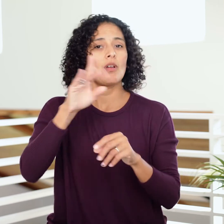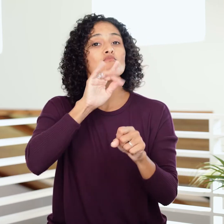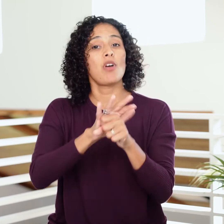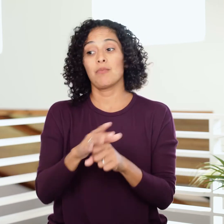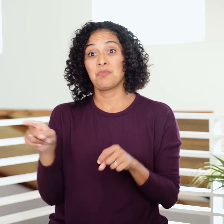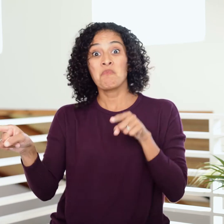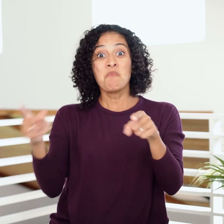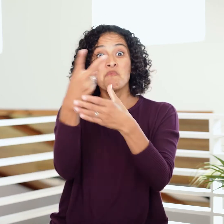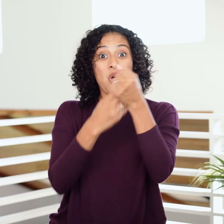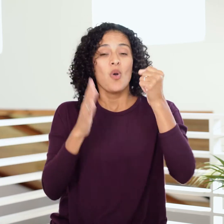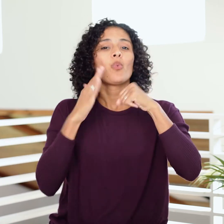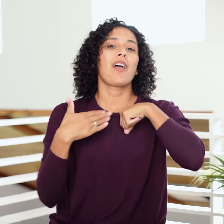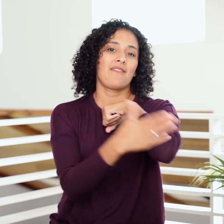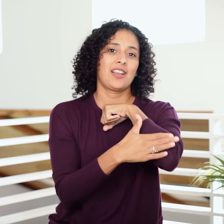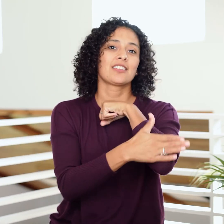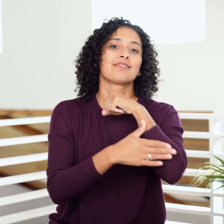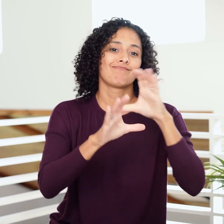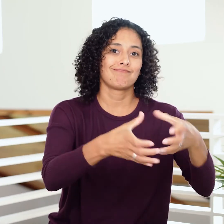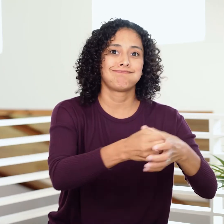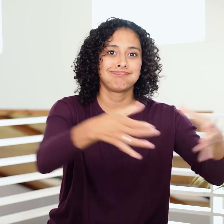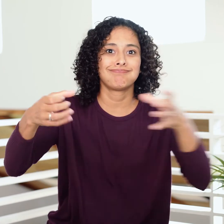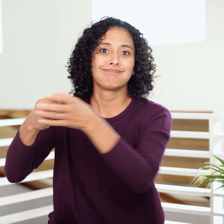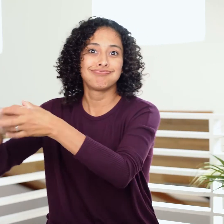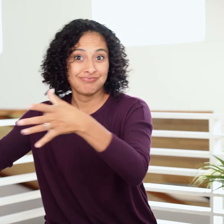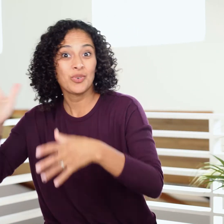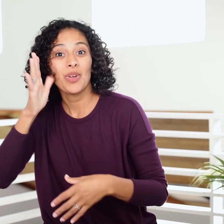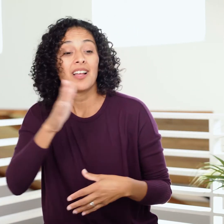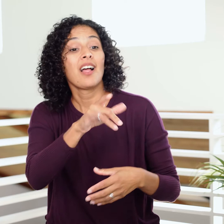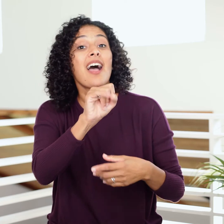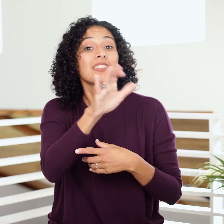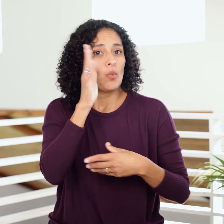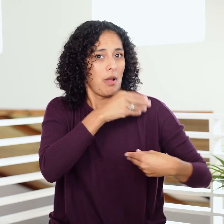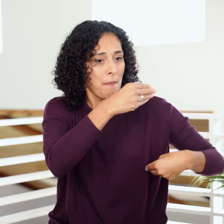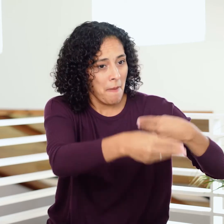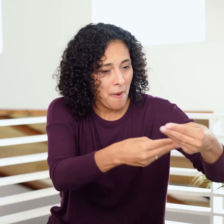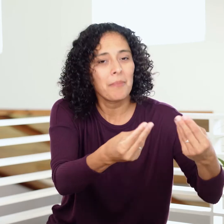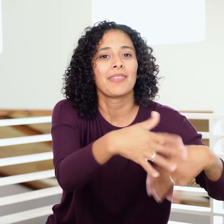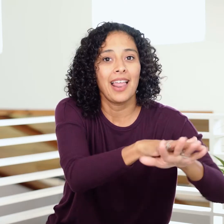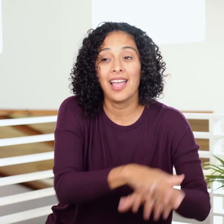He promises to make two nations from them. He promises Isaac’s line descendants and land,